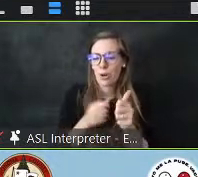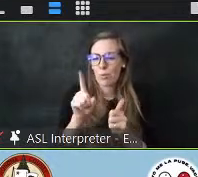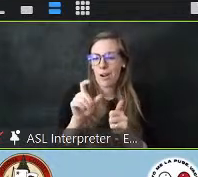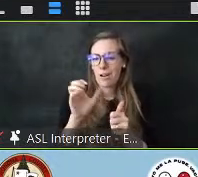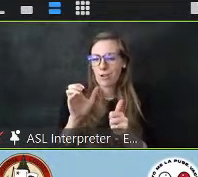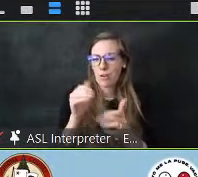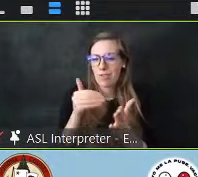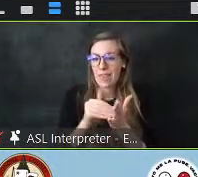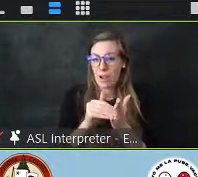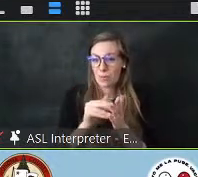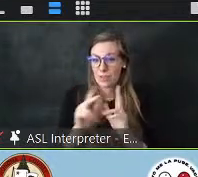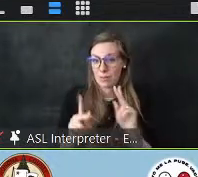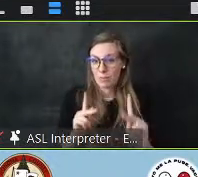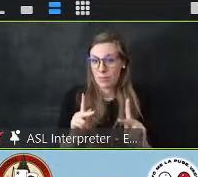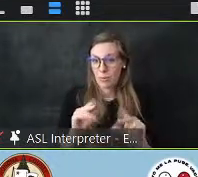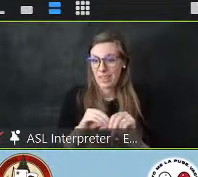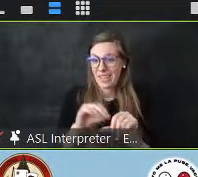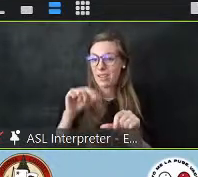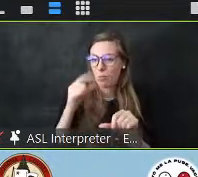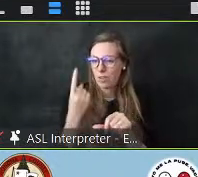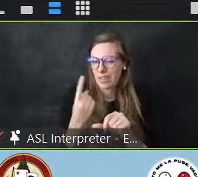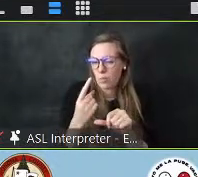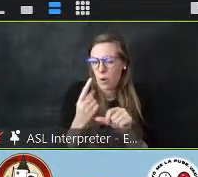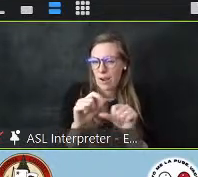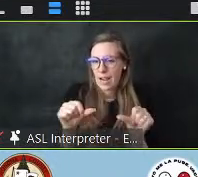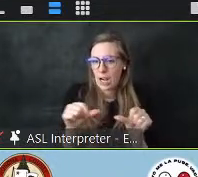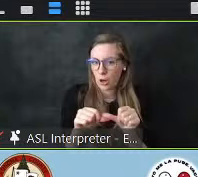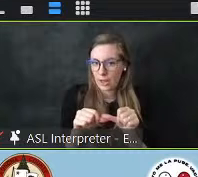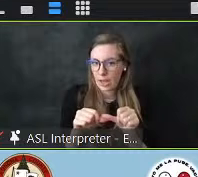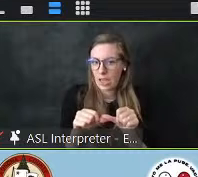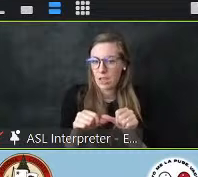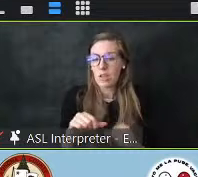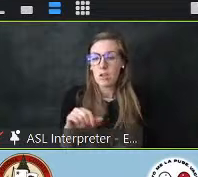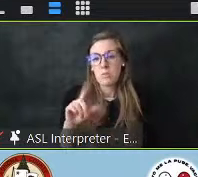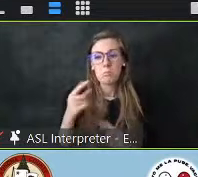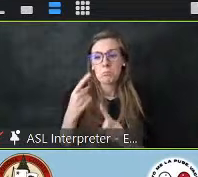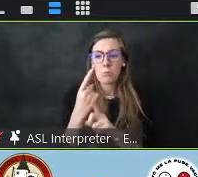And we had of positive tests